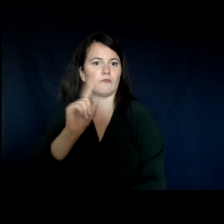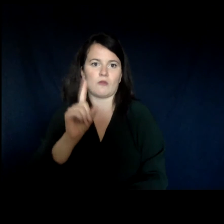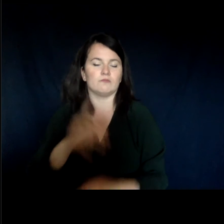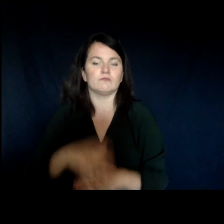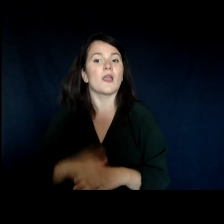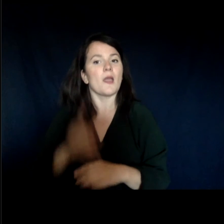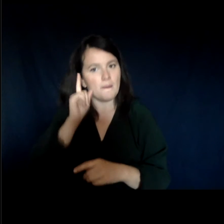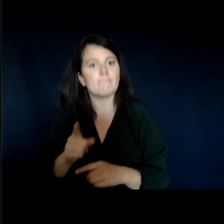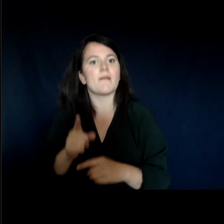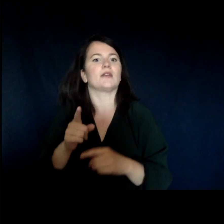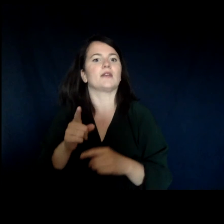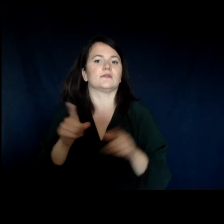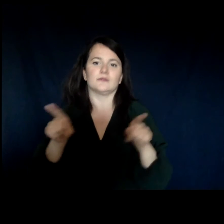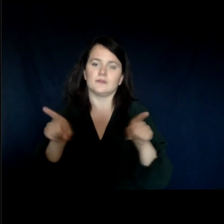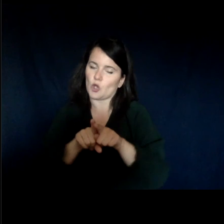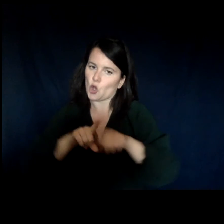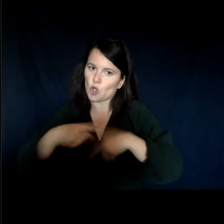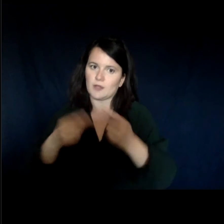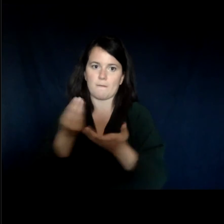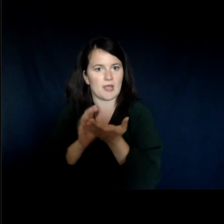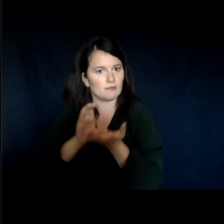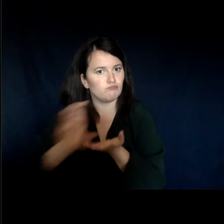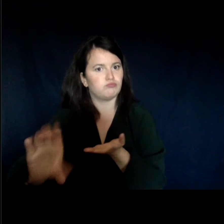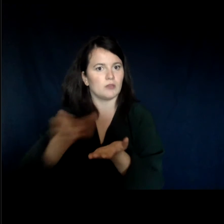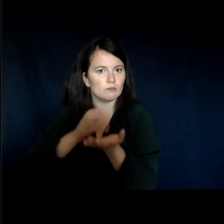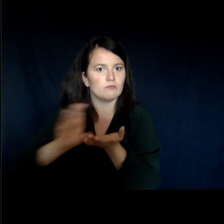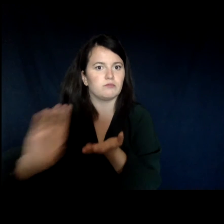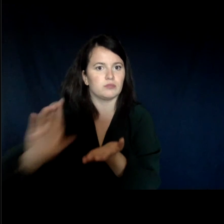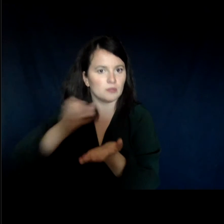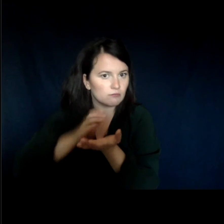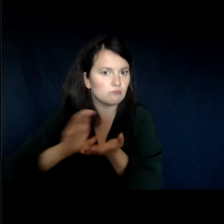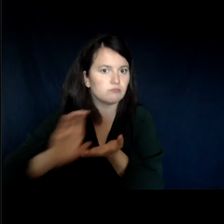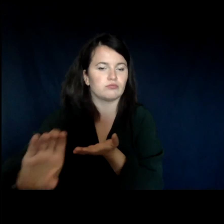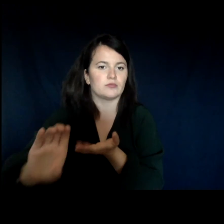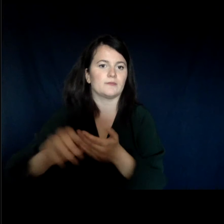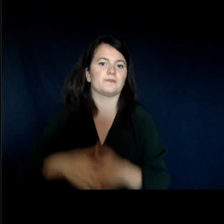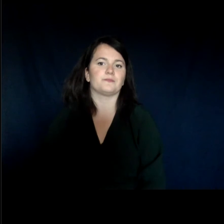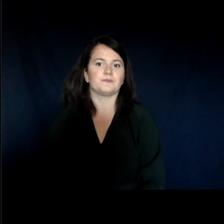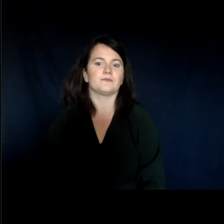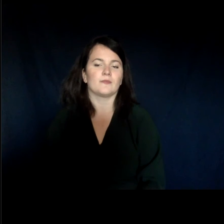that need this type of interventions. So, in the long run,